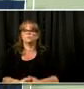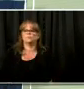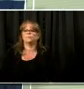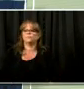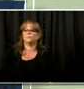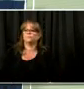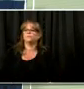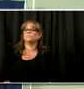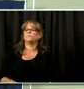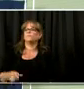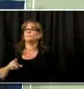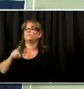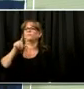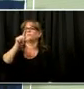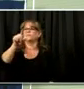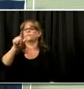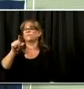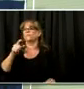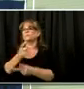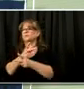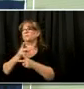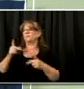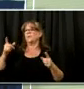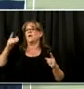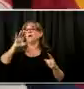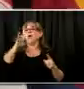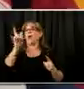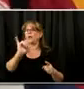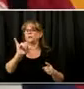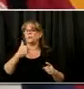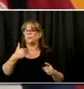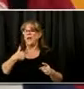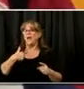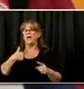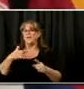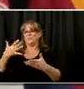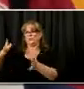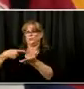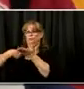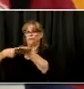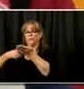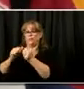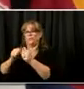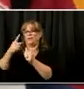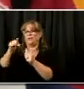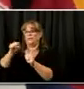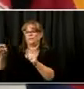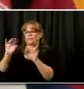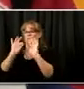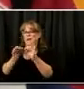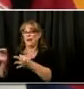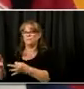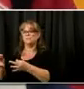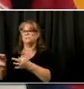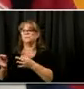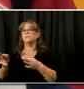on a conversation we’ve been having with families and communities. I know in our community we’ve been going out knocking on doors, trying to make sure that we connect with families